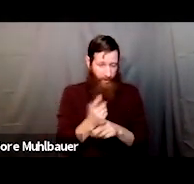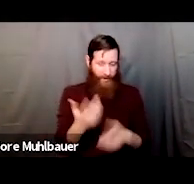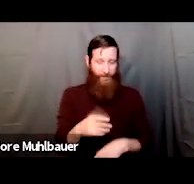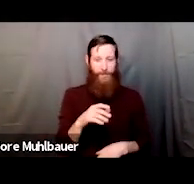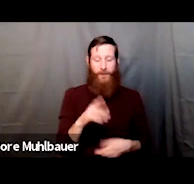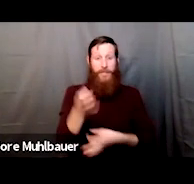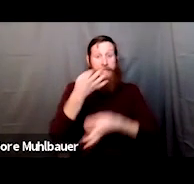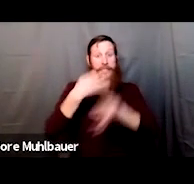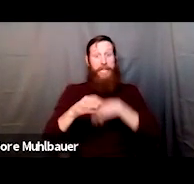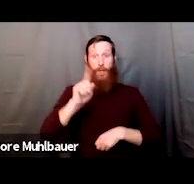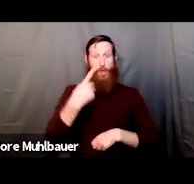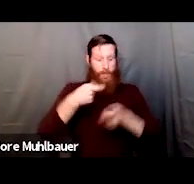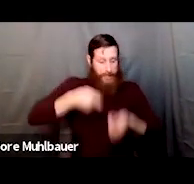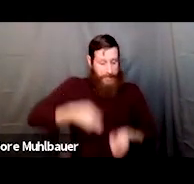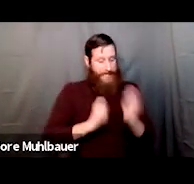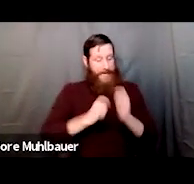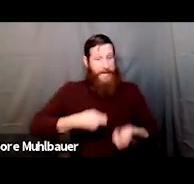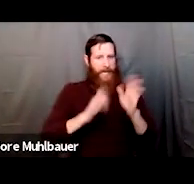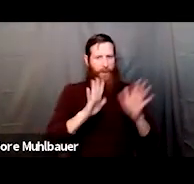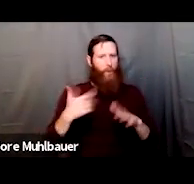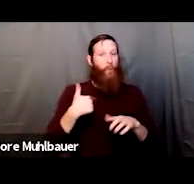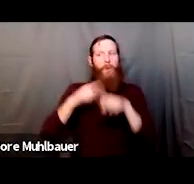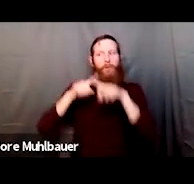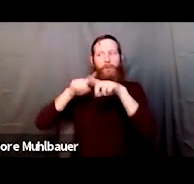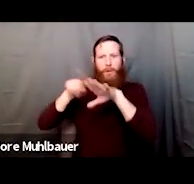So instead of just digging holes in the snow, we are going to rely on the expert's forecast